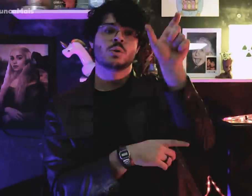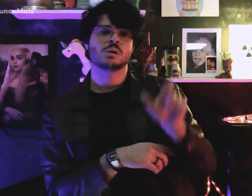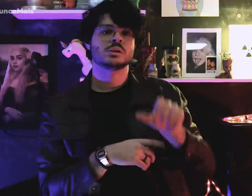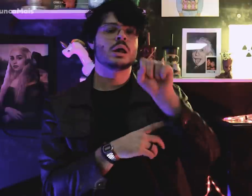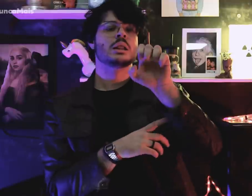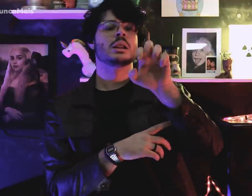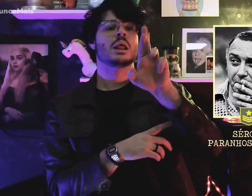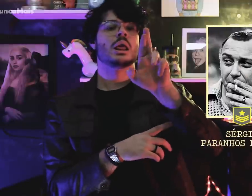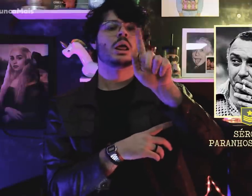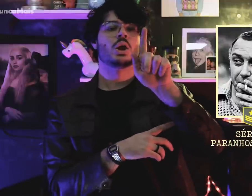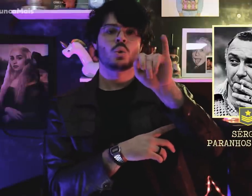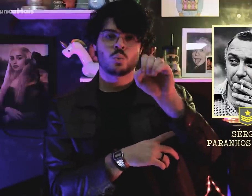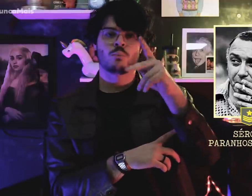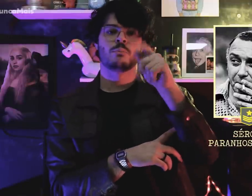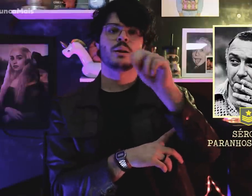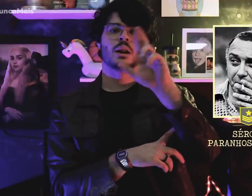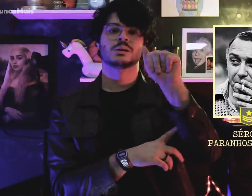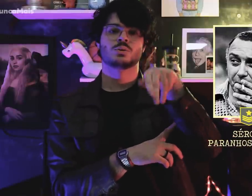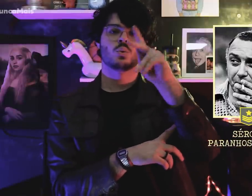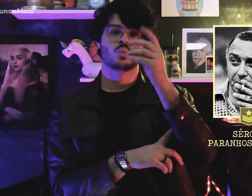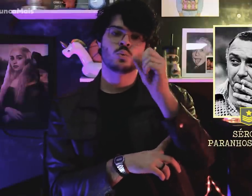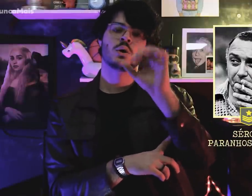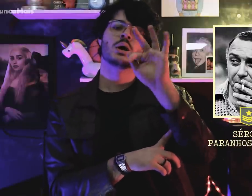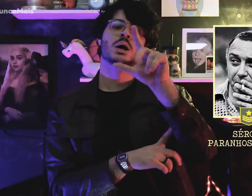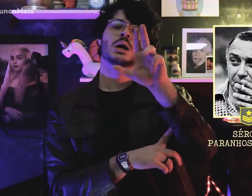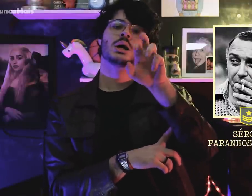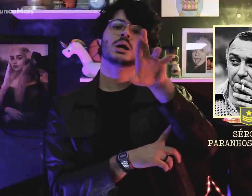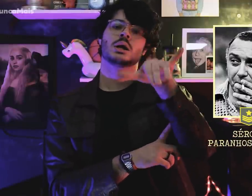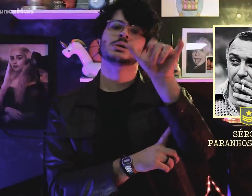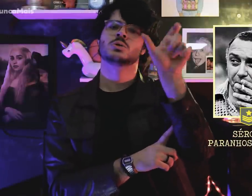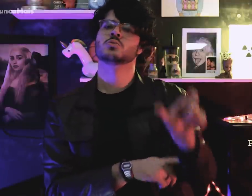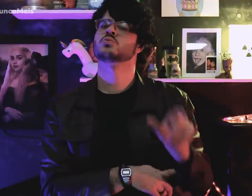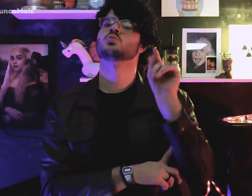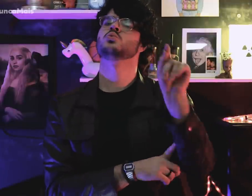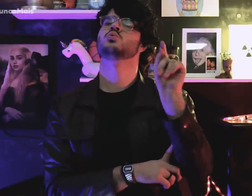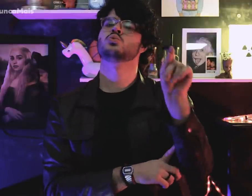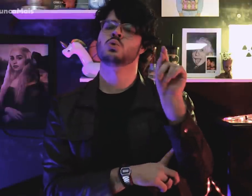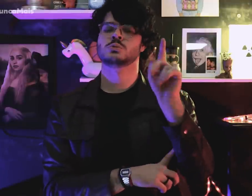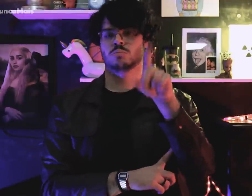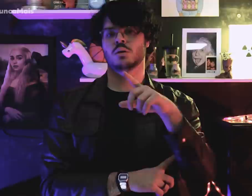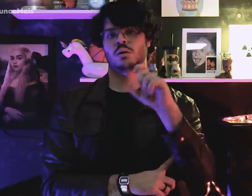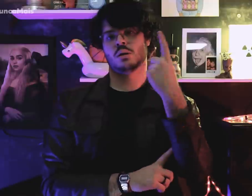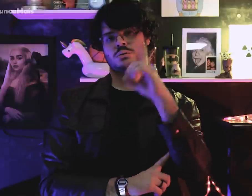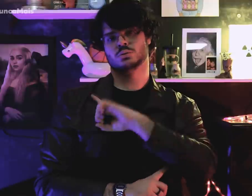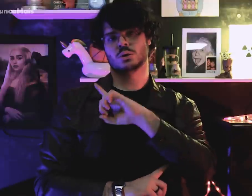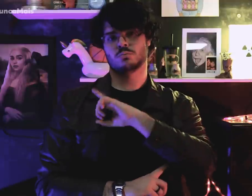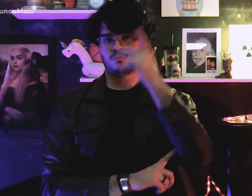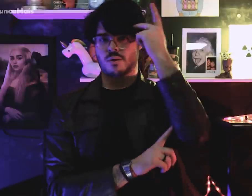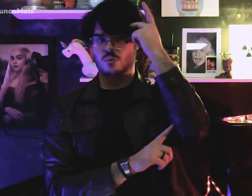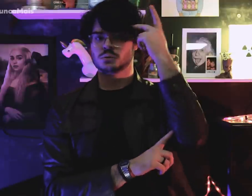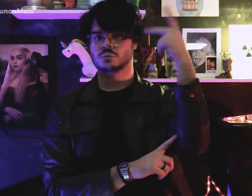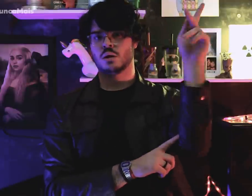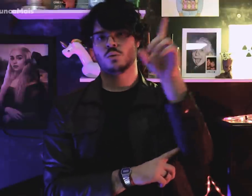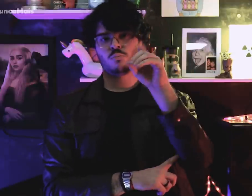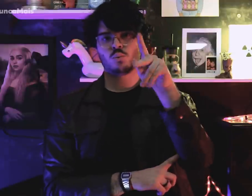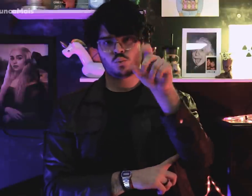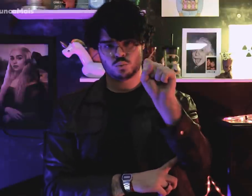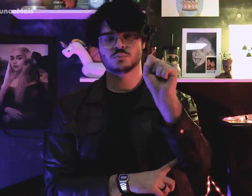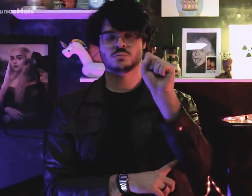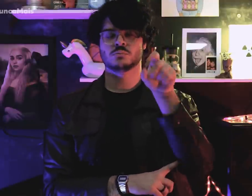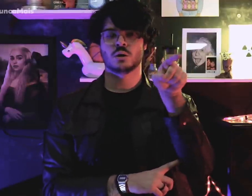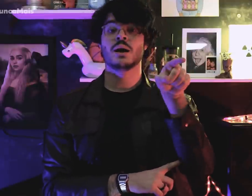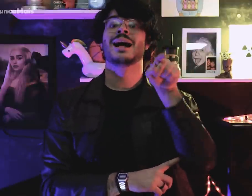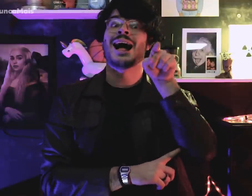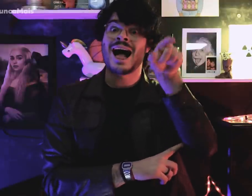Sérgio Paranhos Fleury, former DOPS delegate from São Paulo,